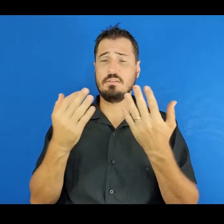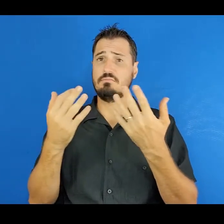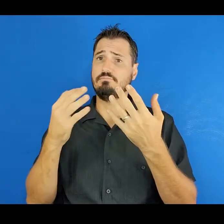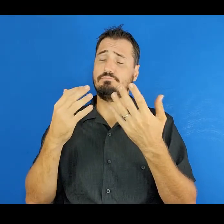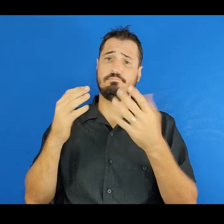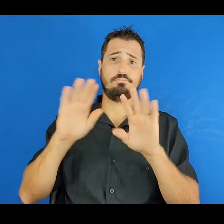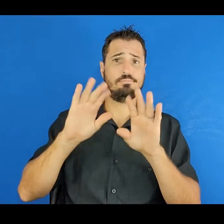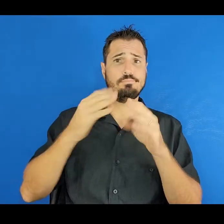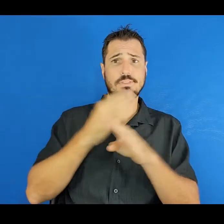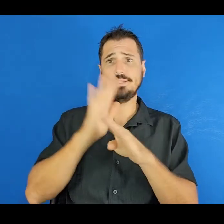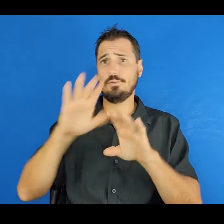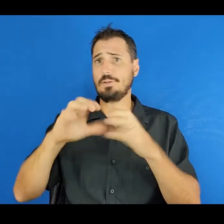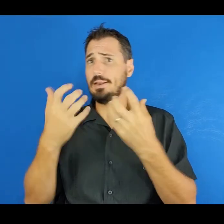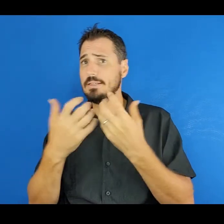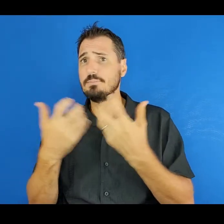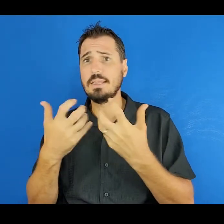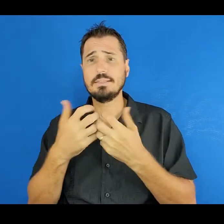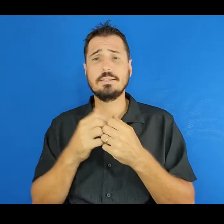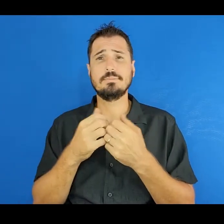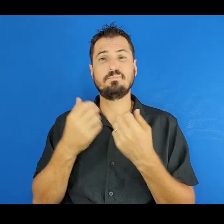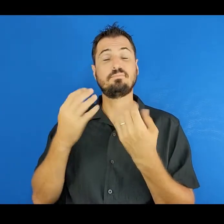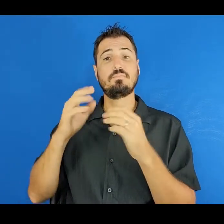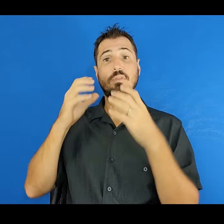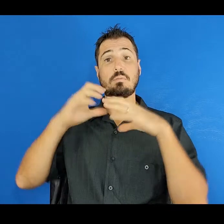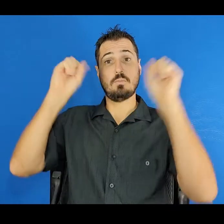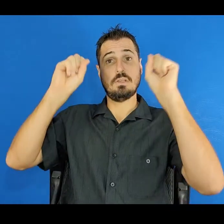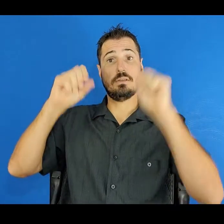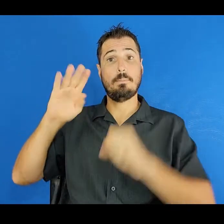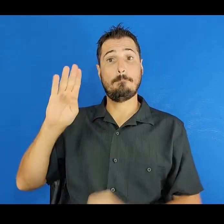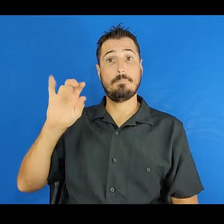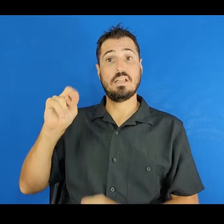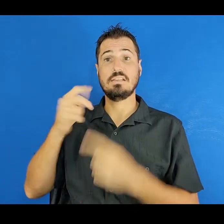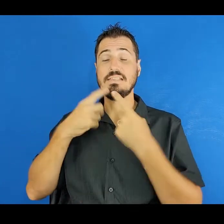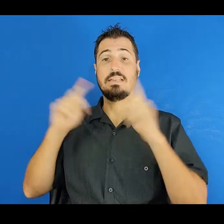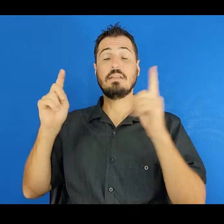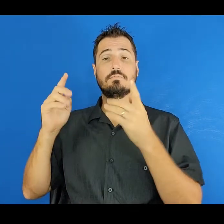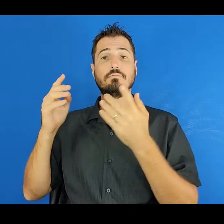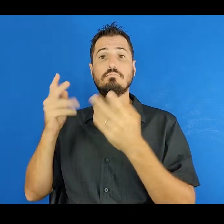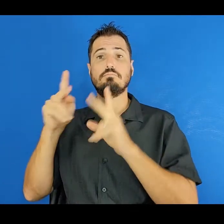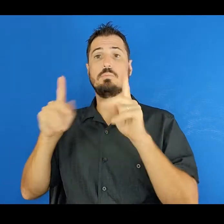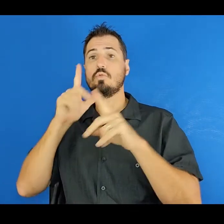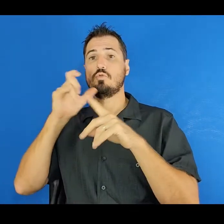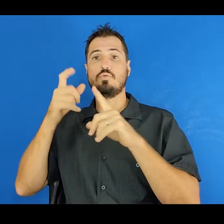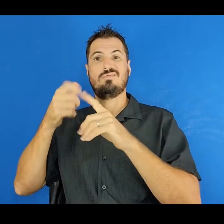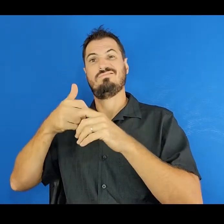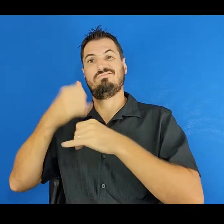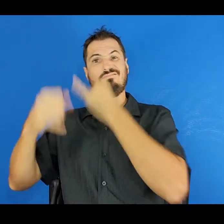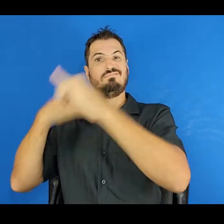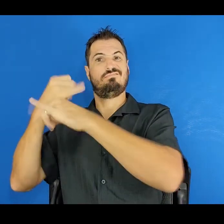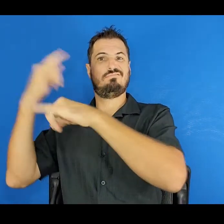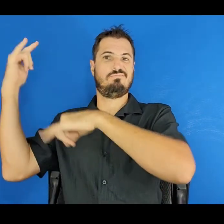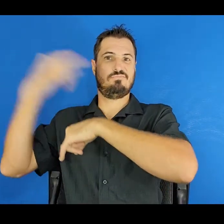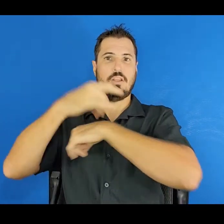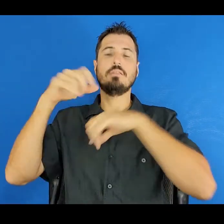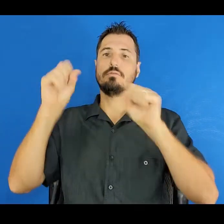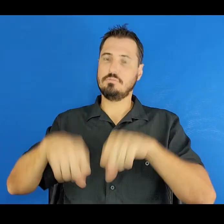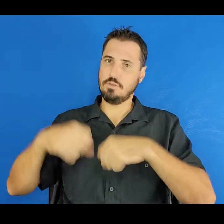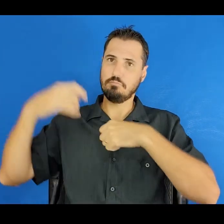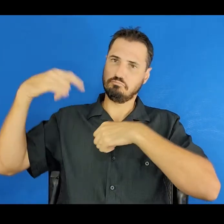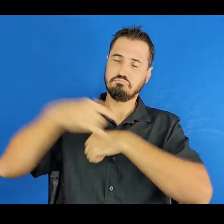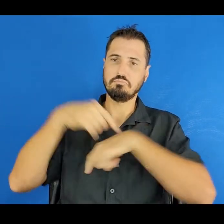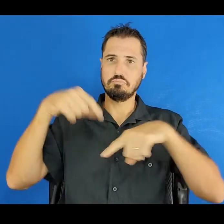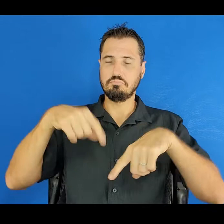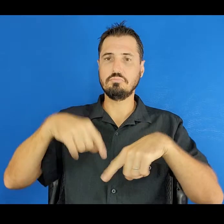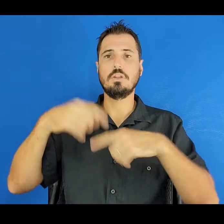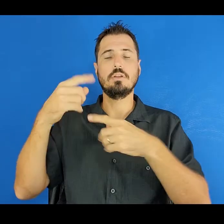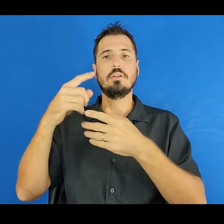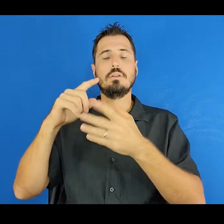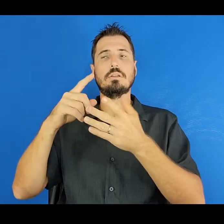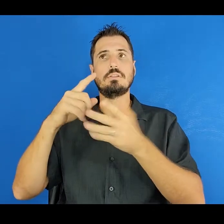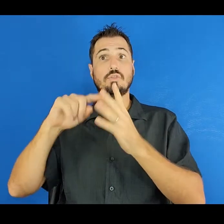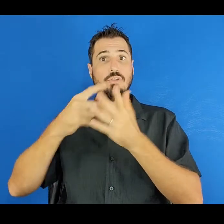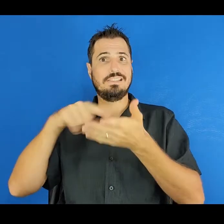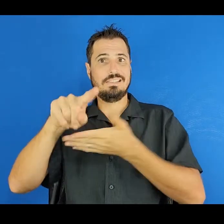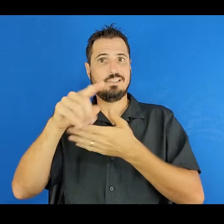President Biden announced that many foreign-national travelers who are fully vaccinated will be allowed to travel to the United States beginning next Monday, November 8. We expect Governor